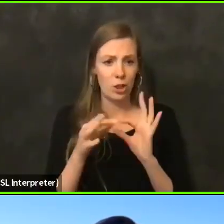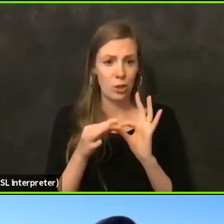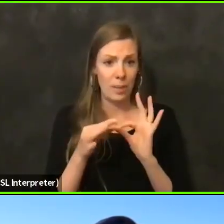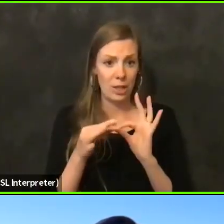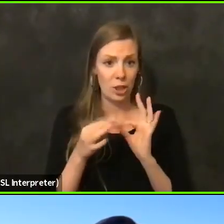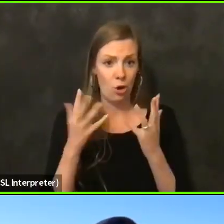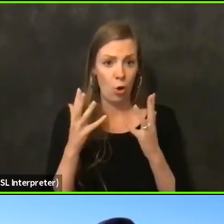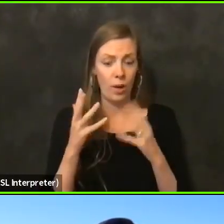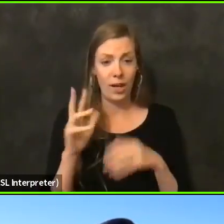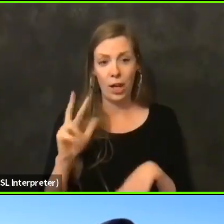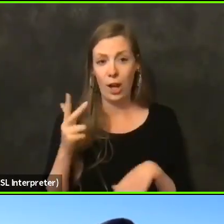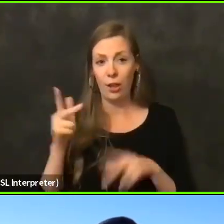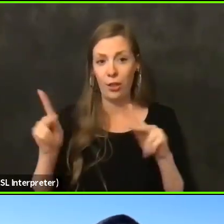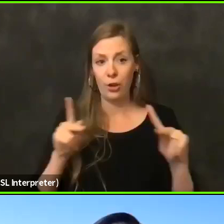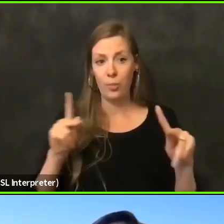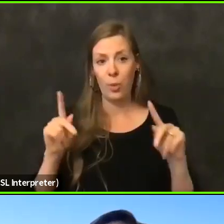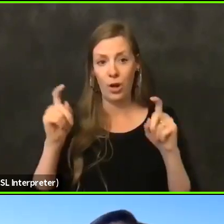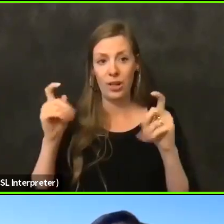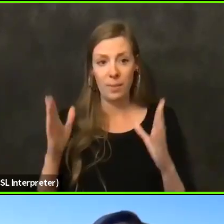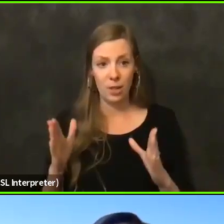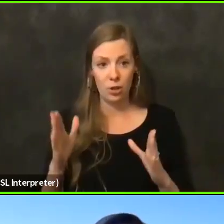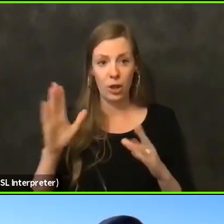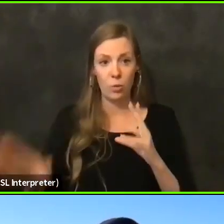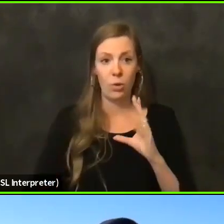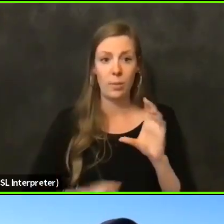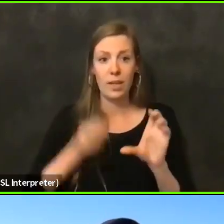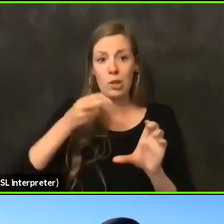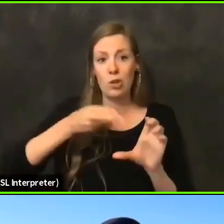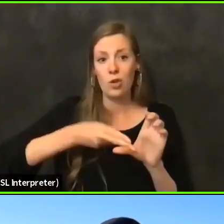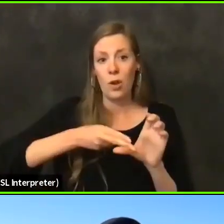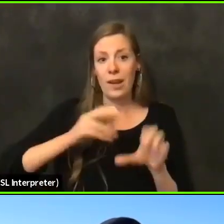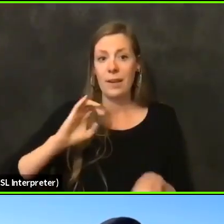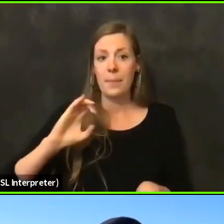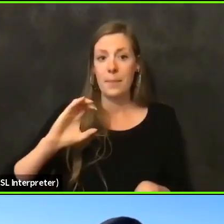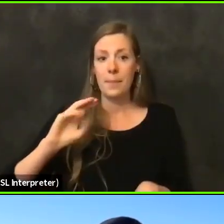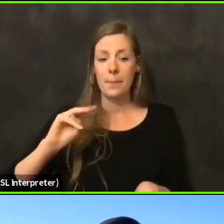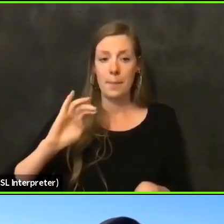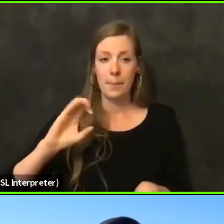third party administrator is going to be coming on board on March 7th and most of